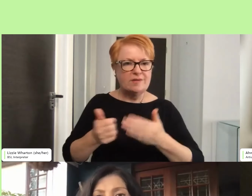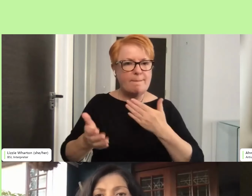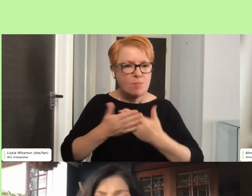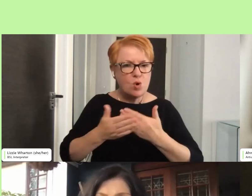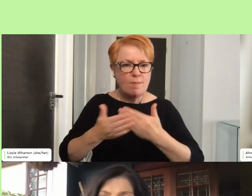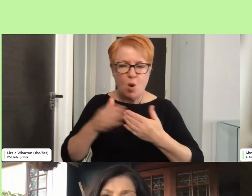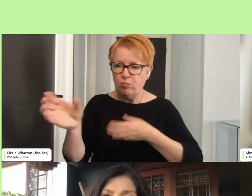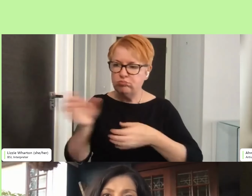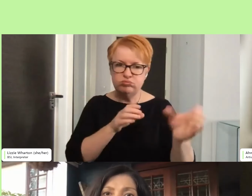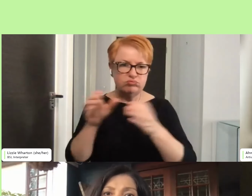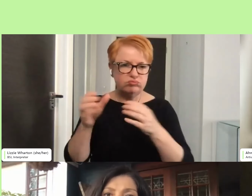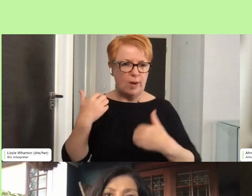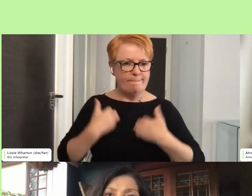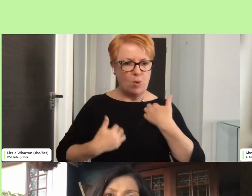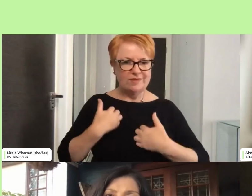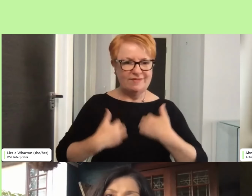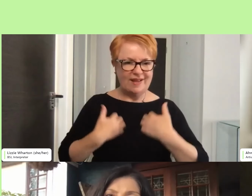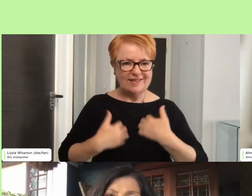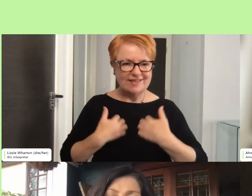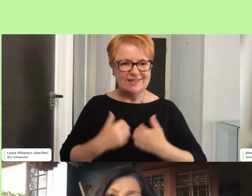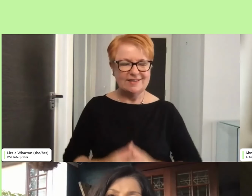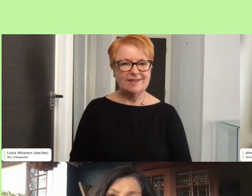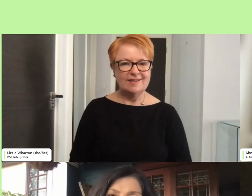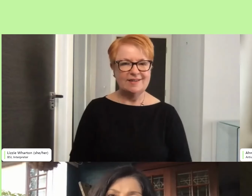And they now come, they come with a shared responsibility.